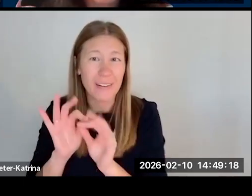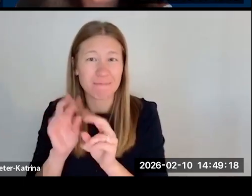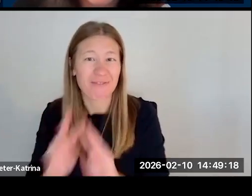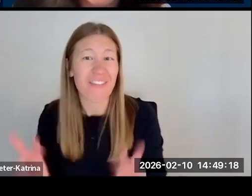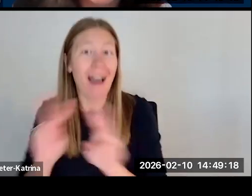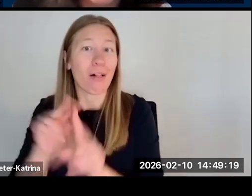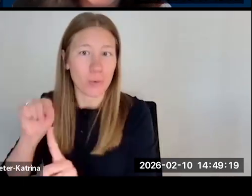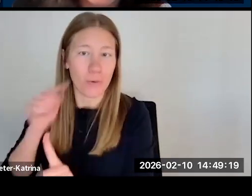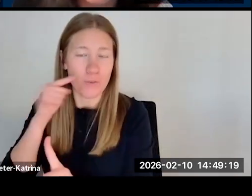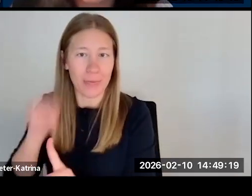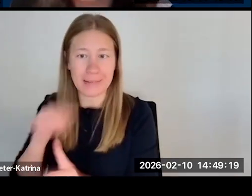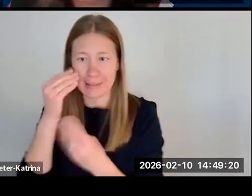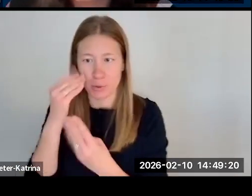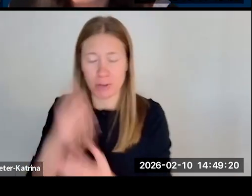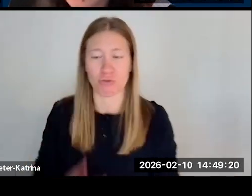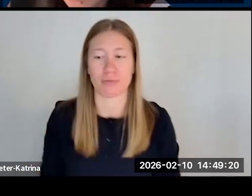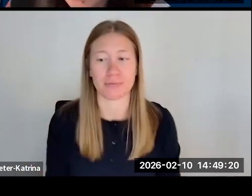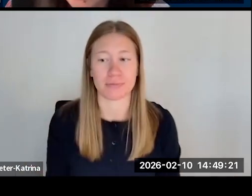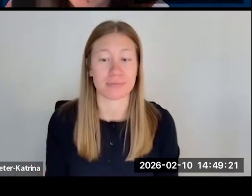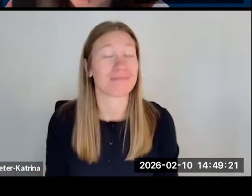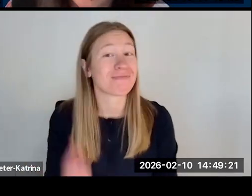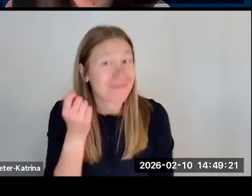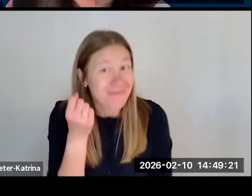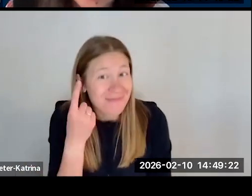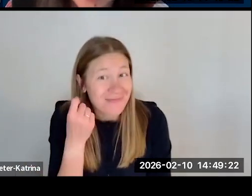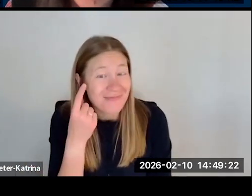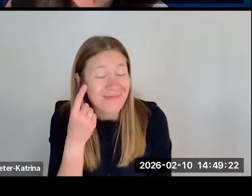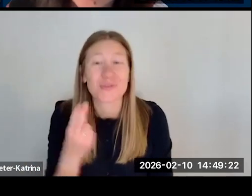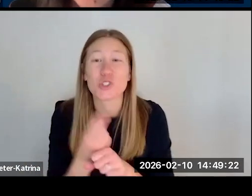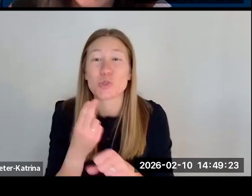However, using our extension tool Grackle docs,